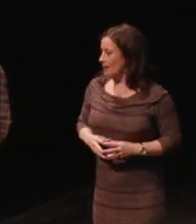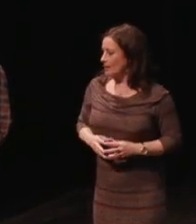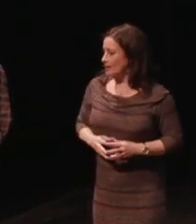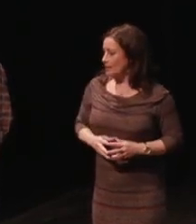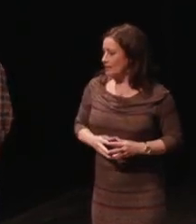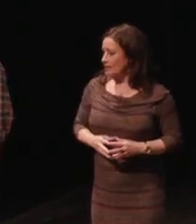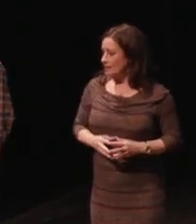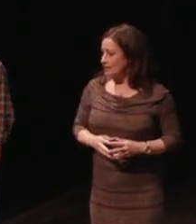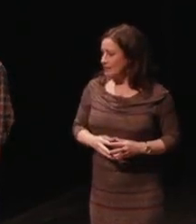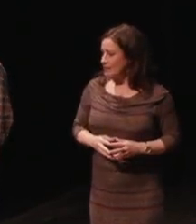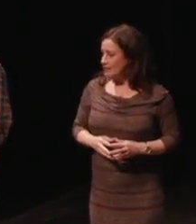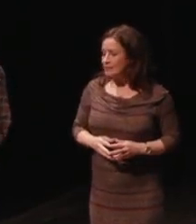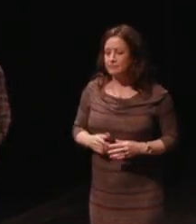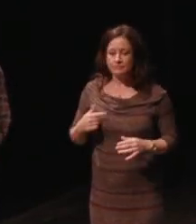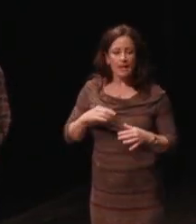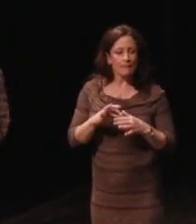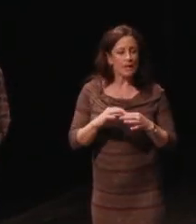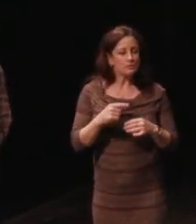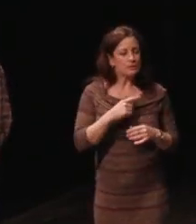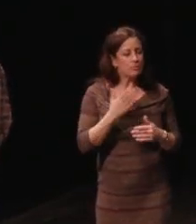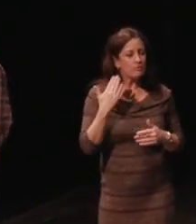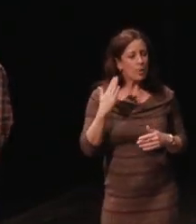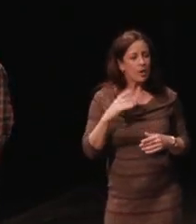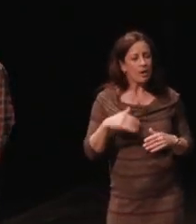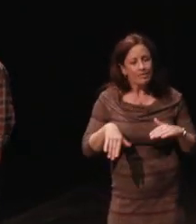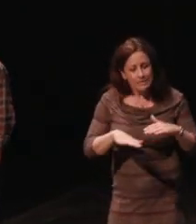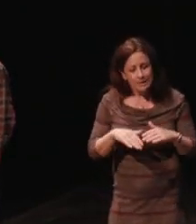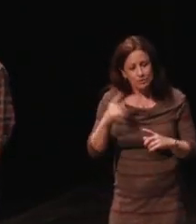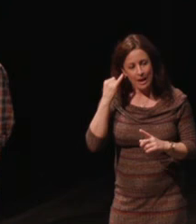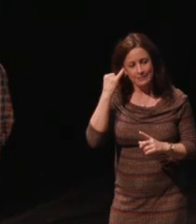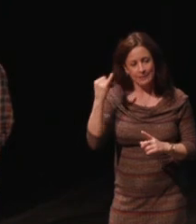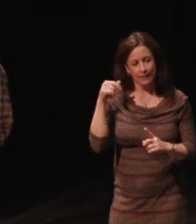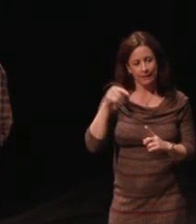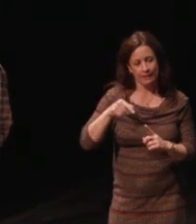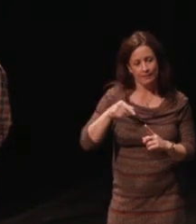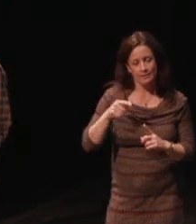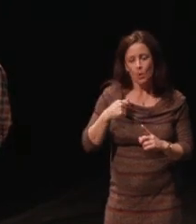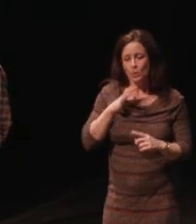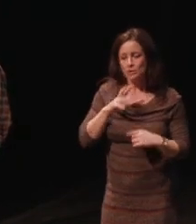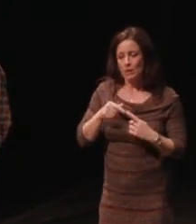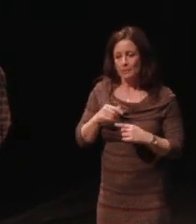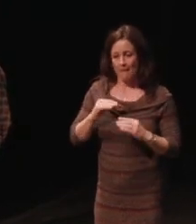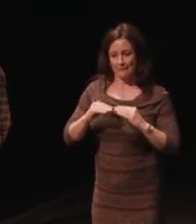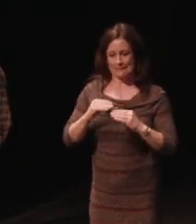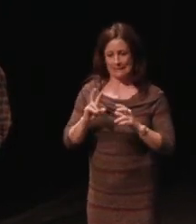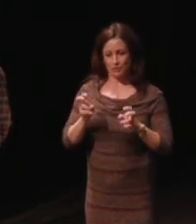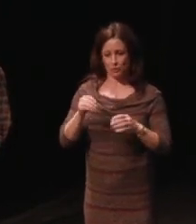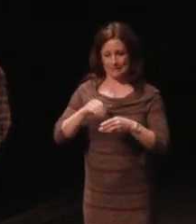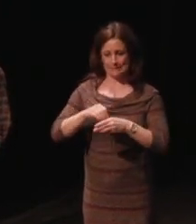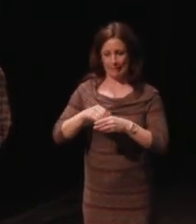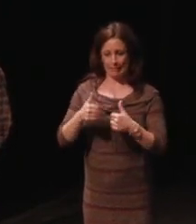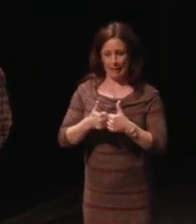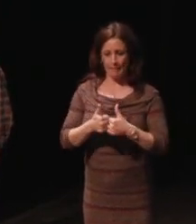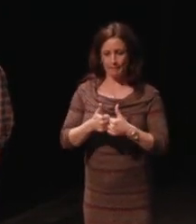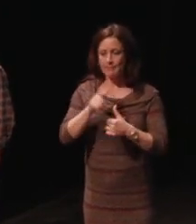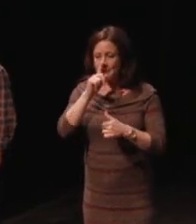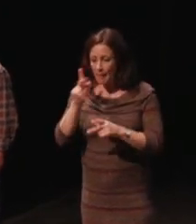So, I mentioned this before really the essential idea is just that we're really talking about fixing issues in the game, not people.